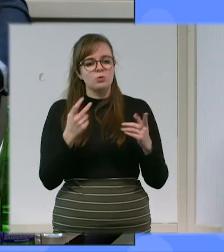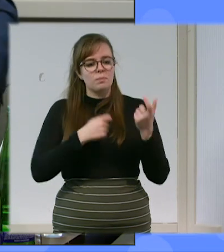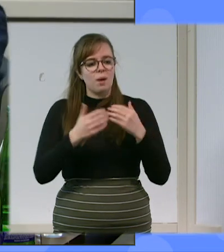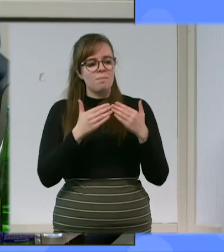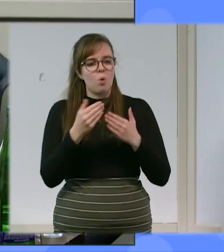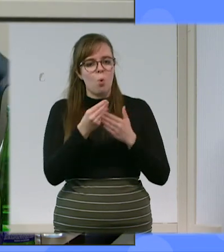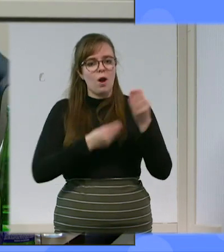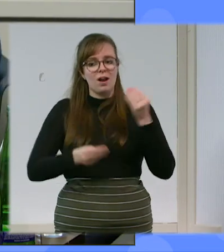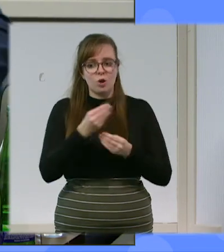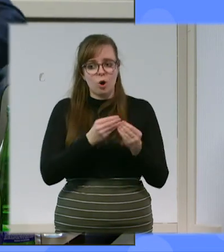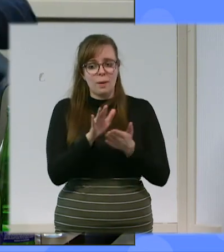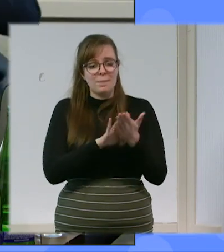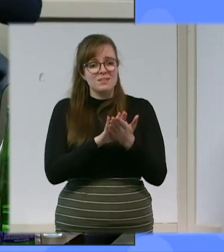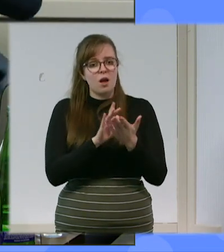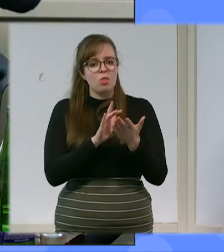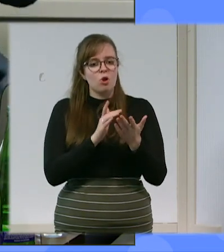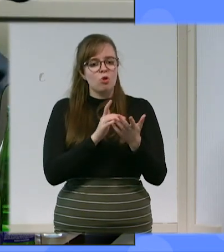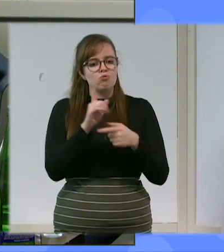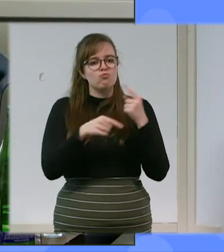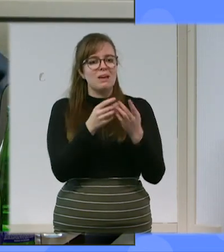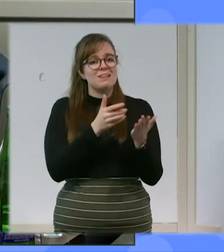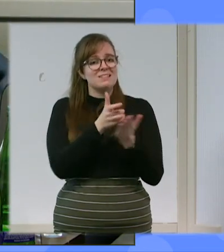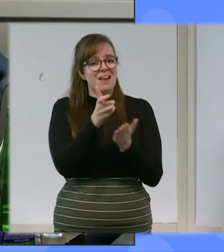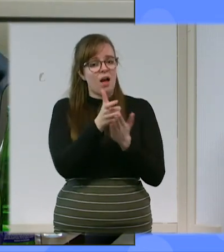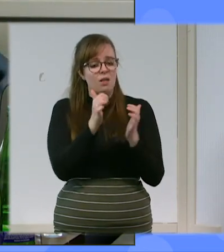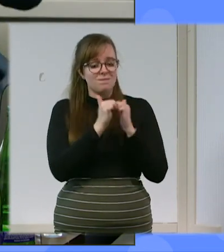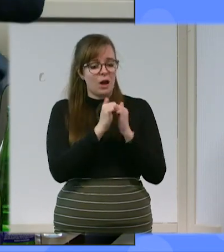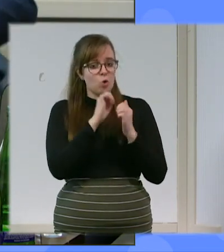the retail value be better if the people have to be there themselves